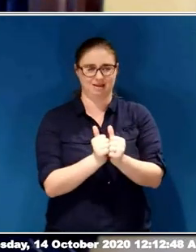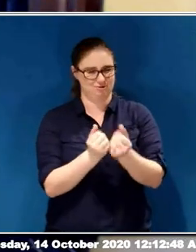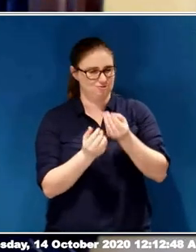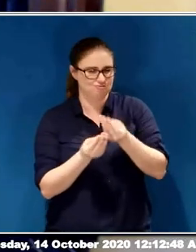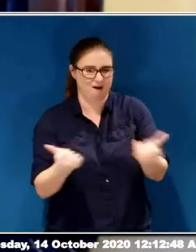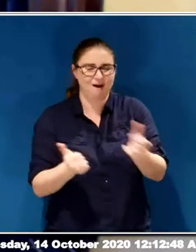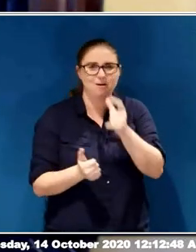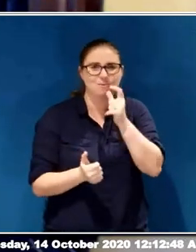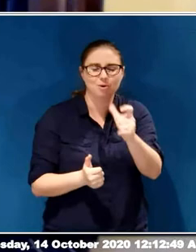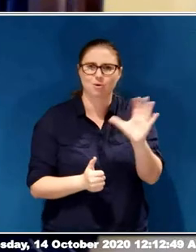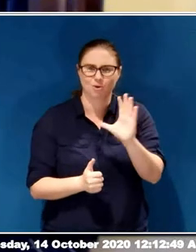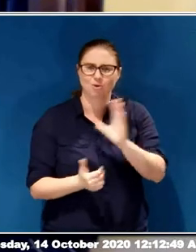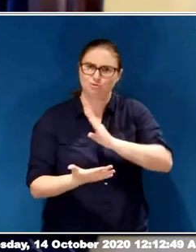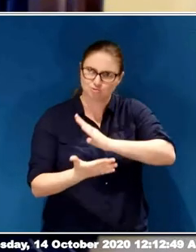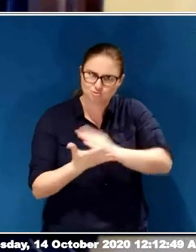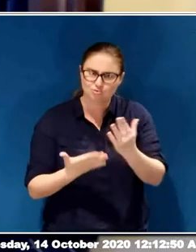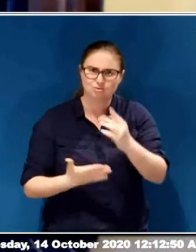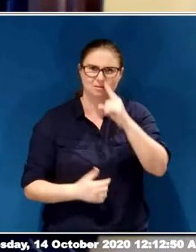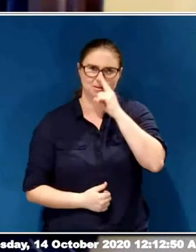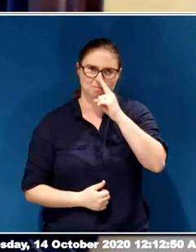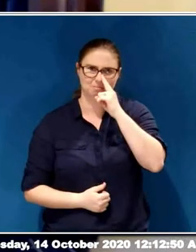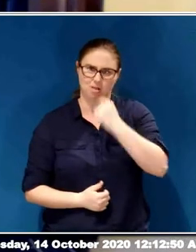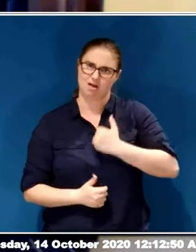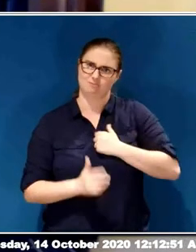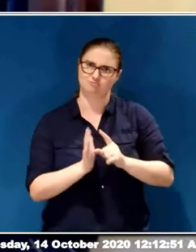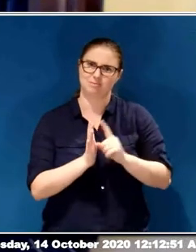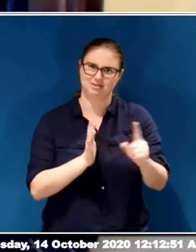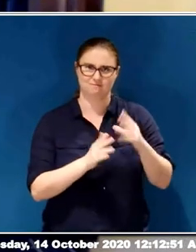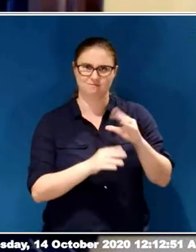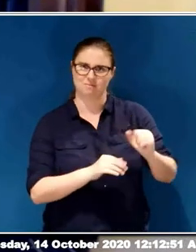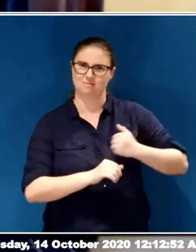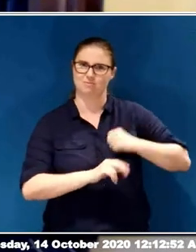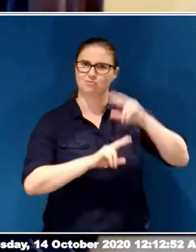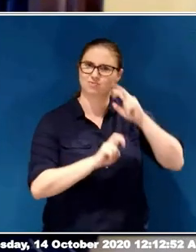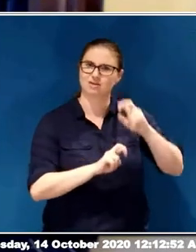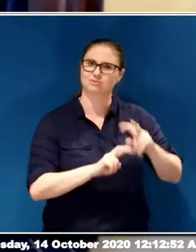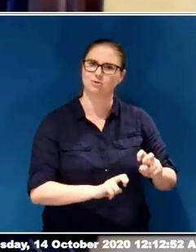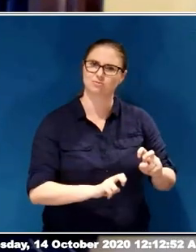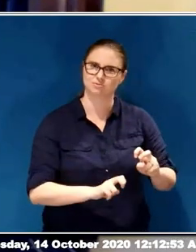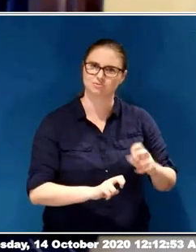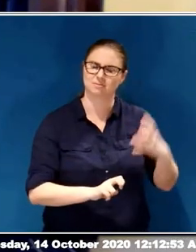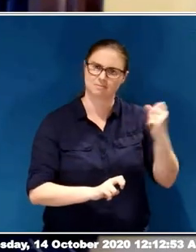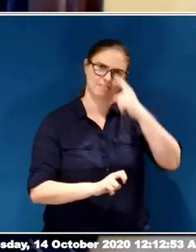society alongside us, work alongside us, and it's neglect if we don't take